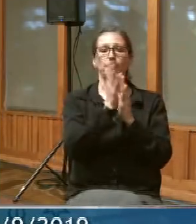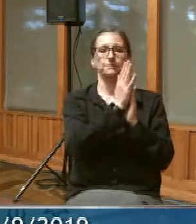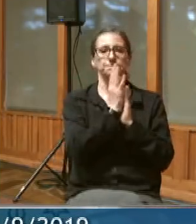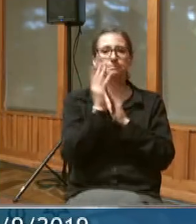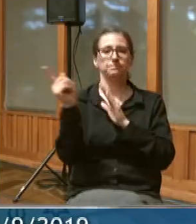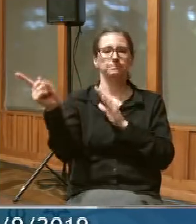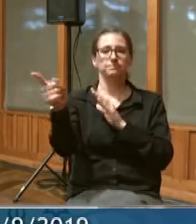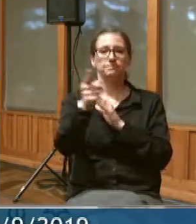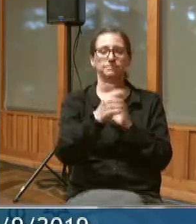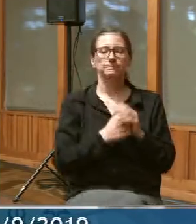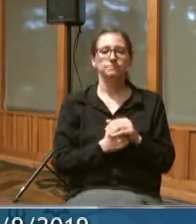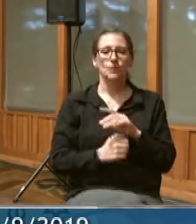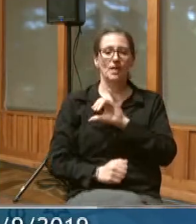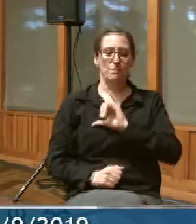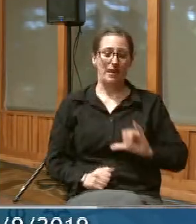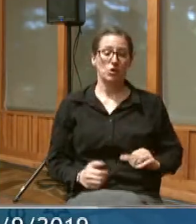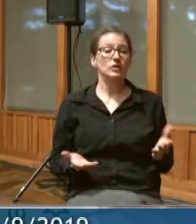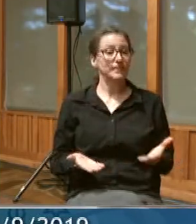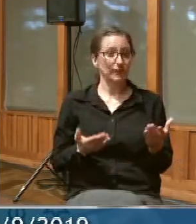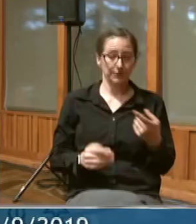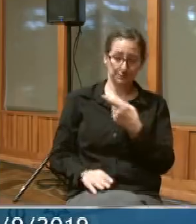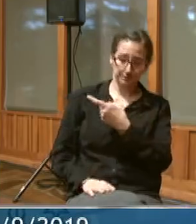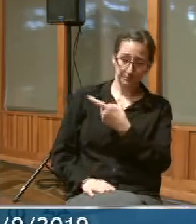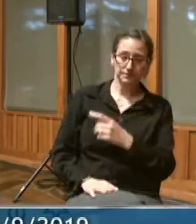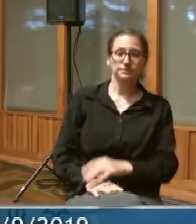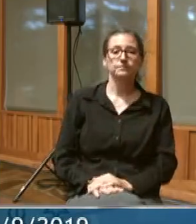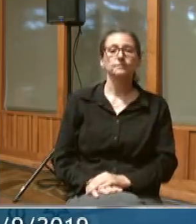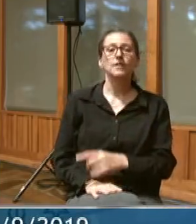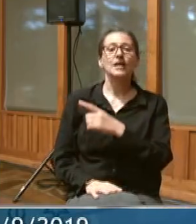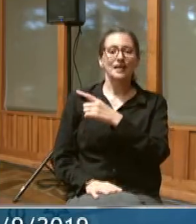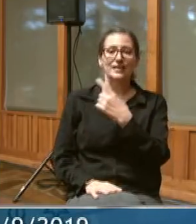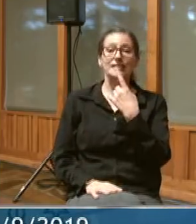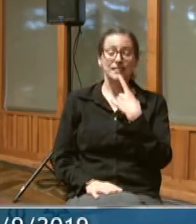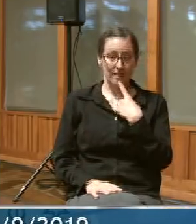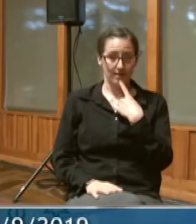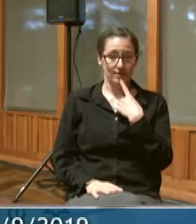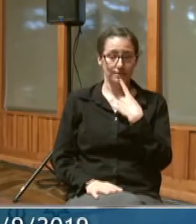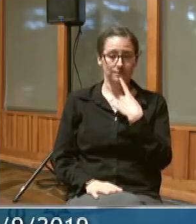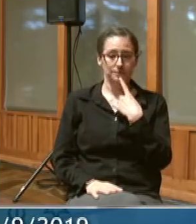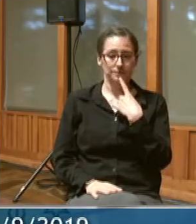HAVING A MENTAL CRISIS.